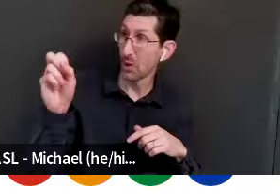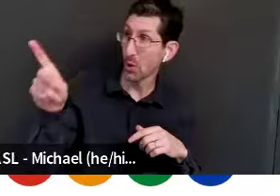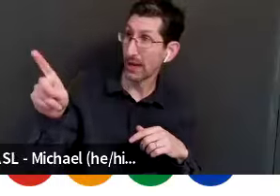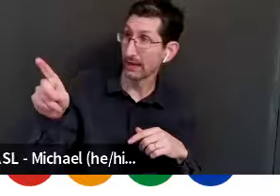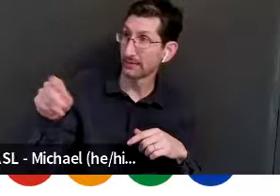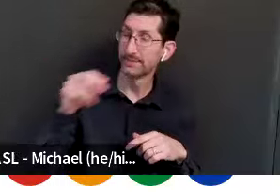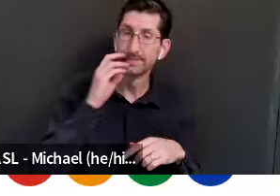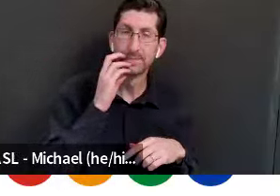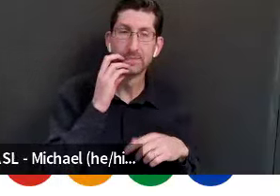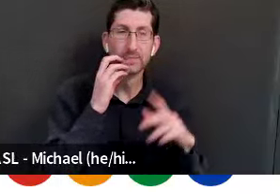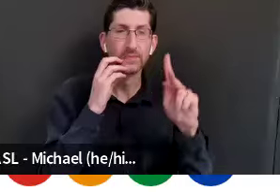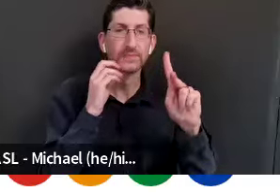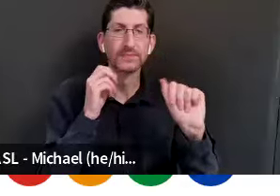OKAY.